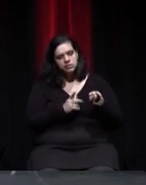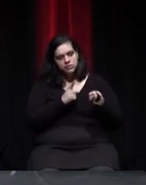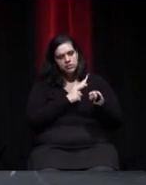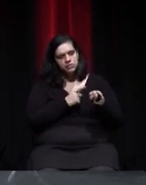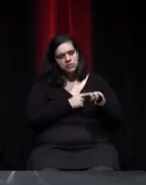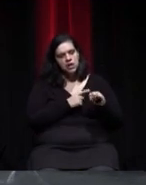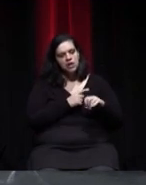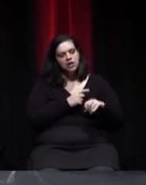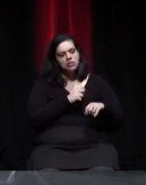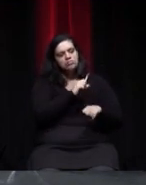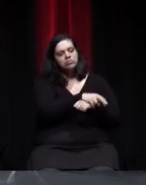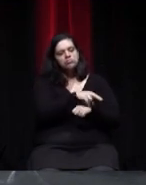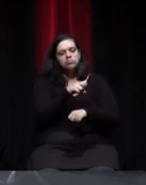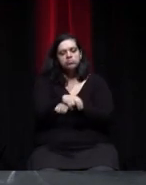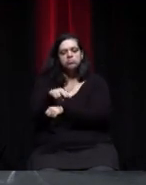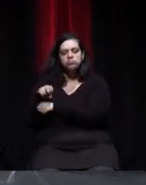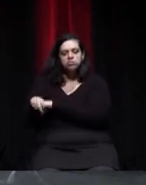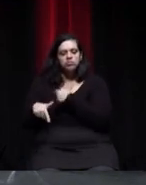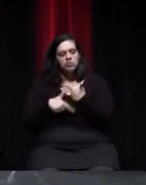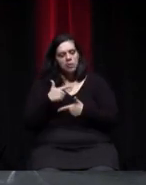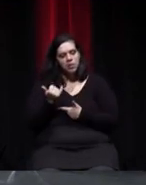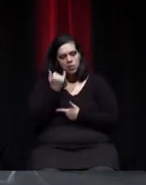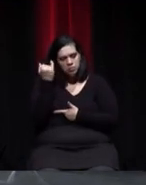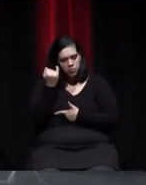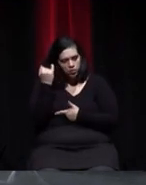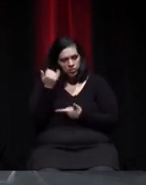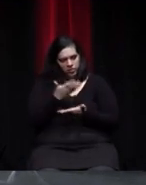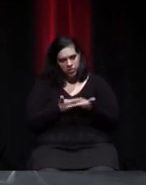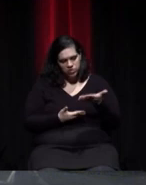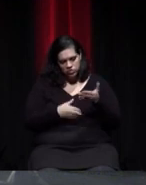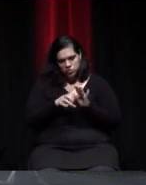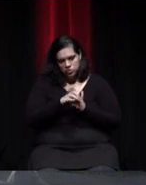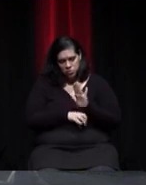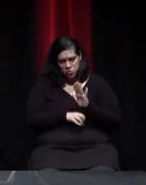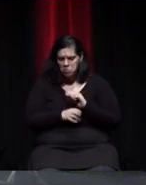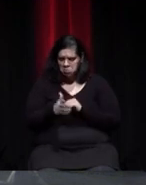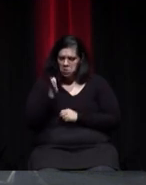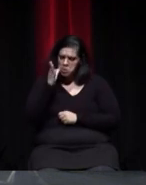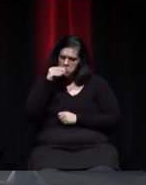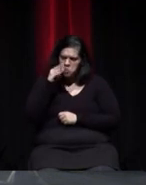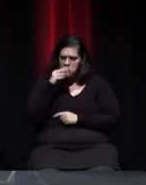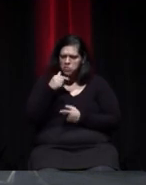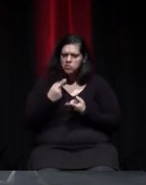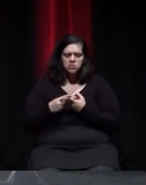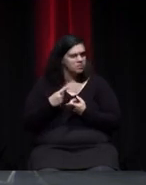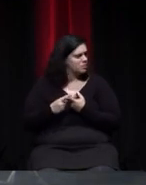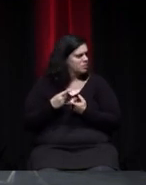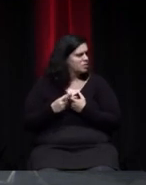and similar things. I wonder. Why has this happened in other areas,